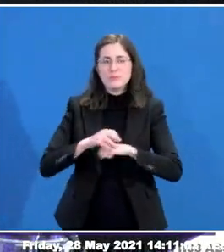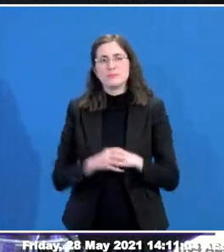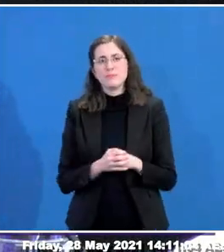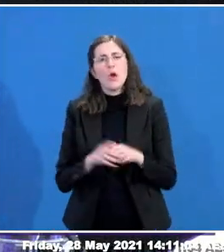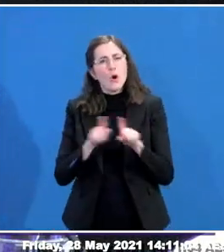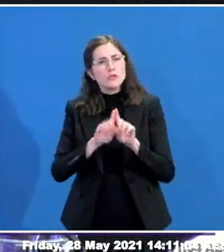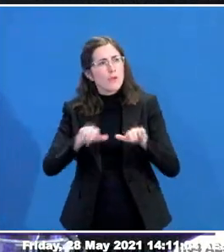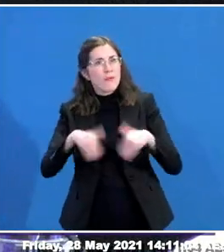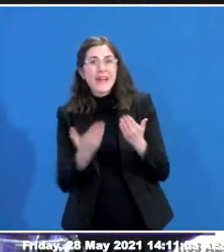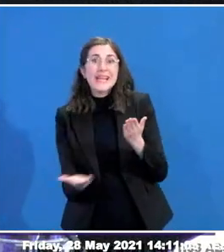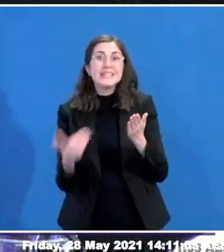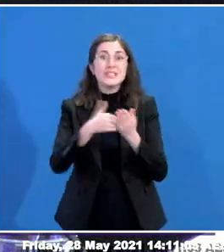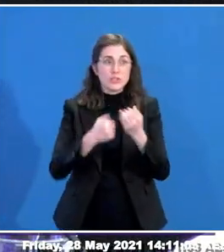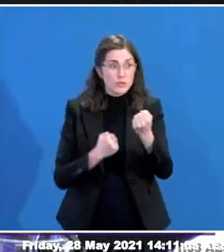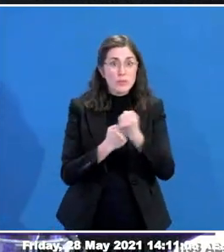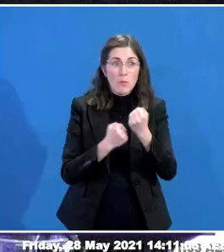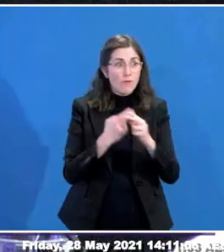in and out of those settings at times.